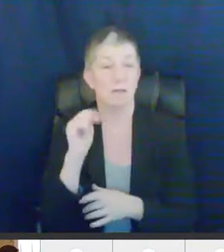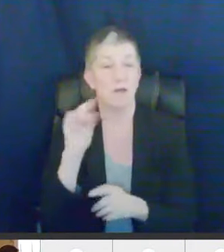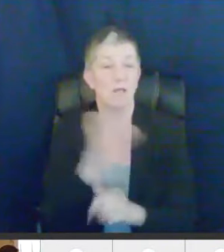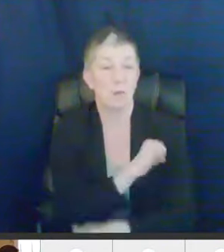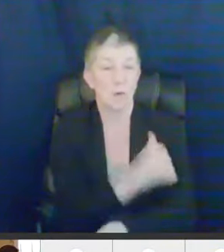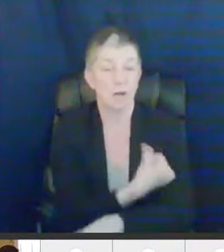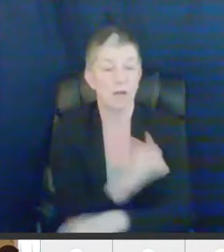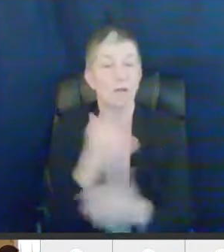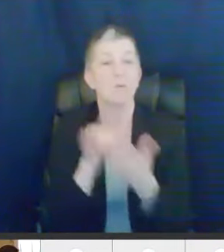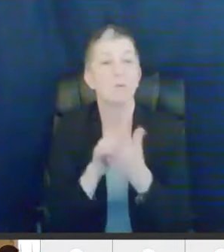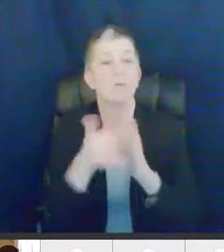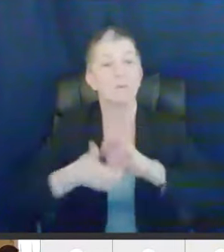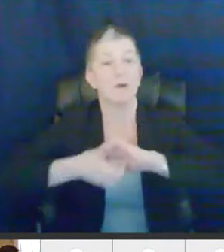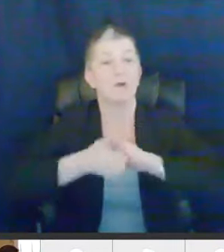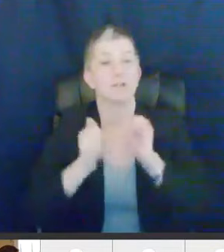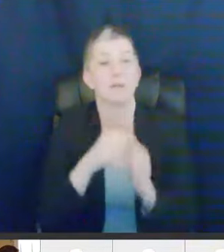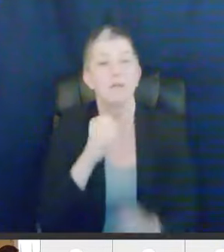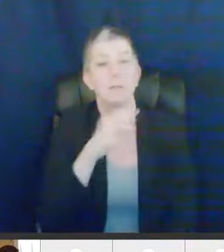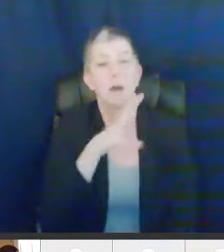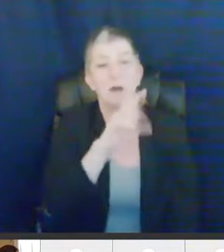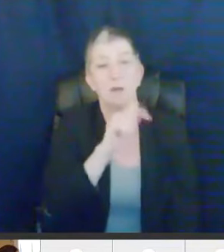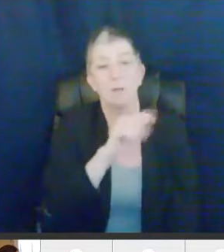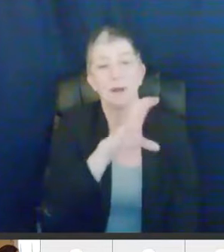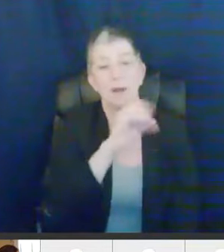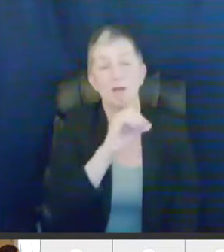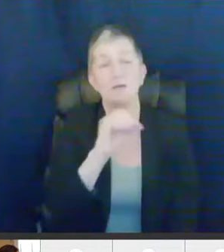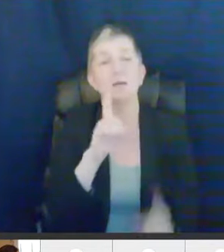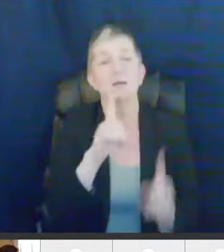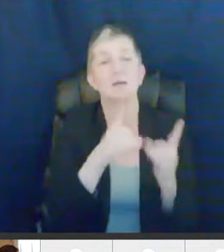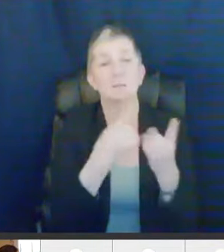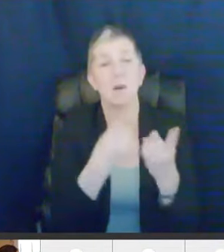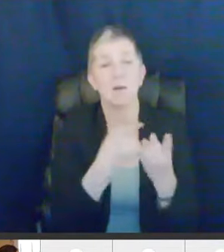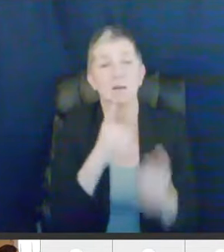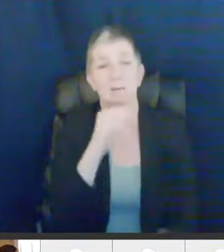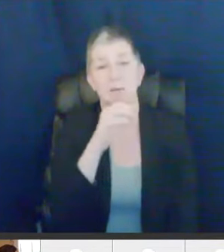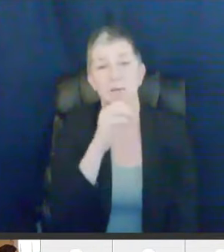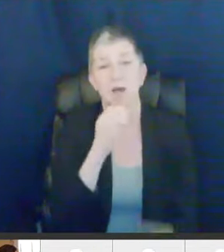County Department of Commerce the five million dollar vote for the second round